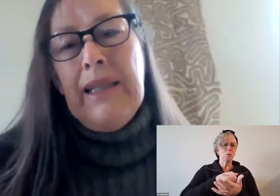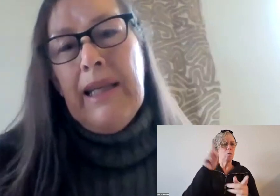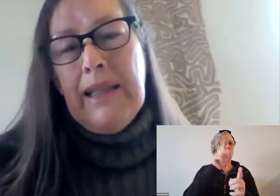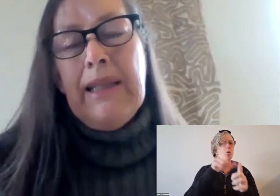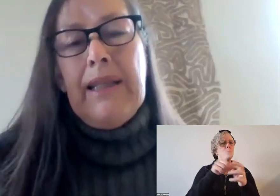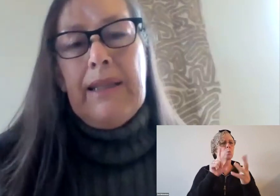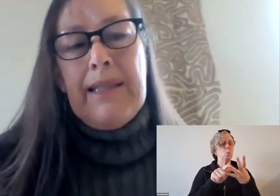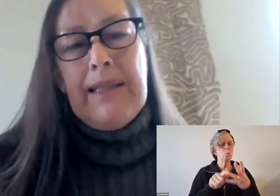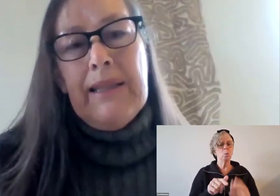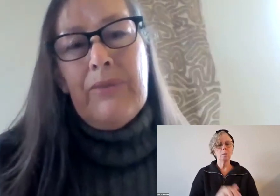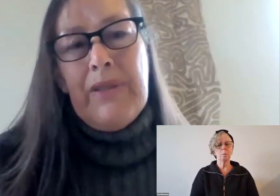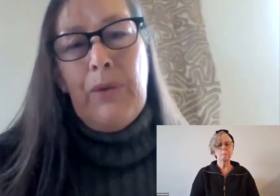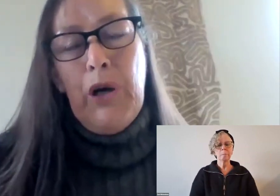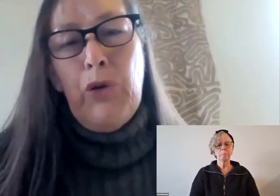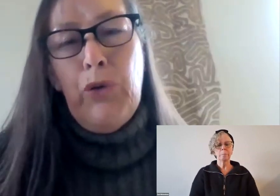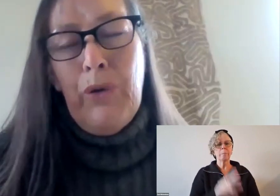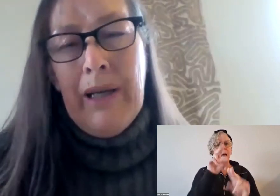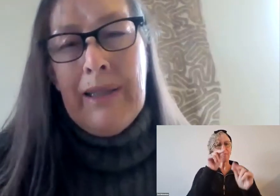and then testing it with someone who understands